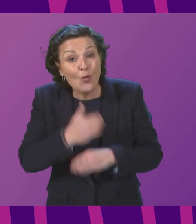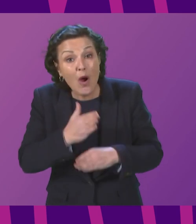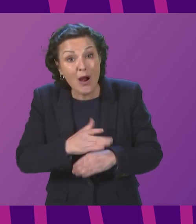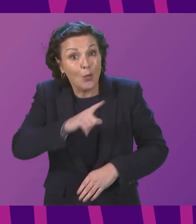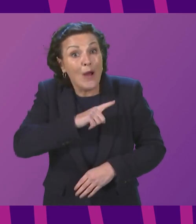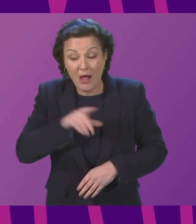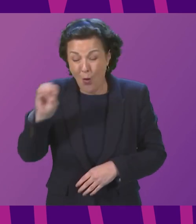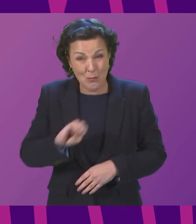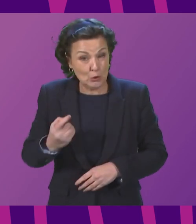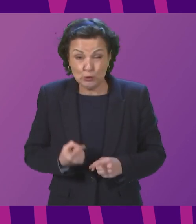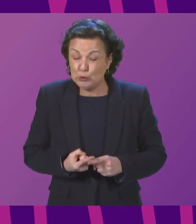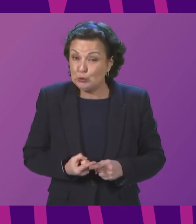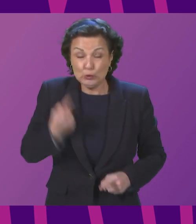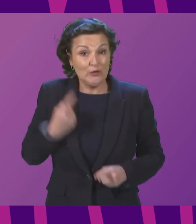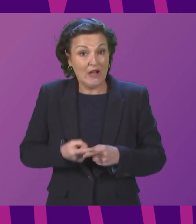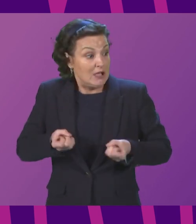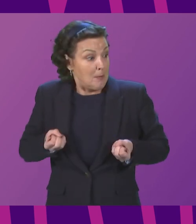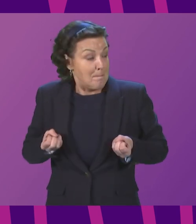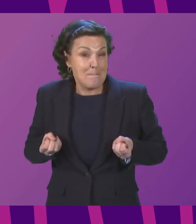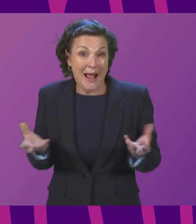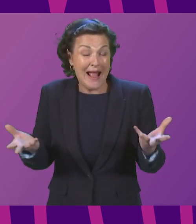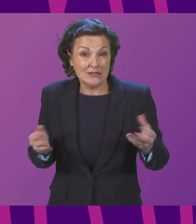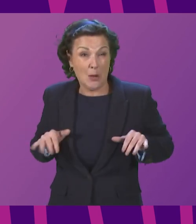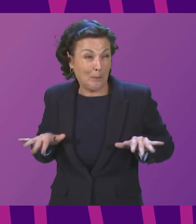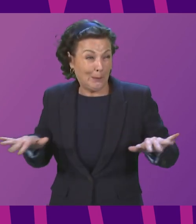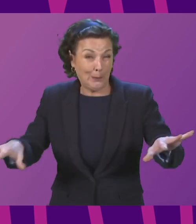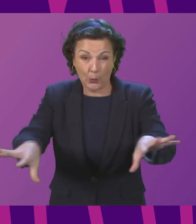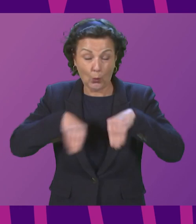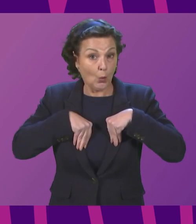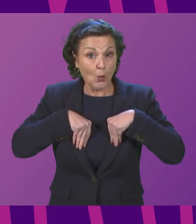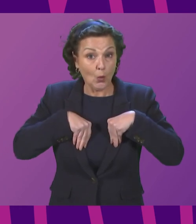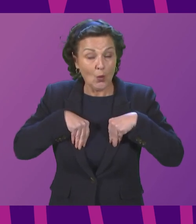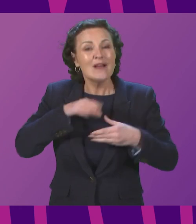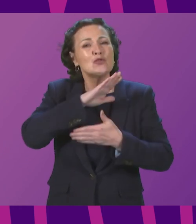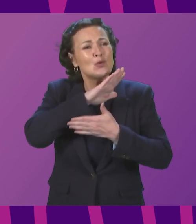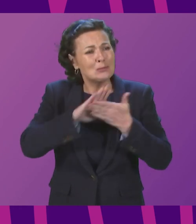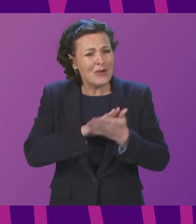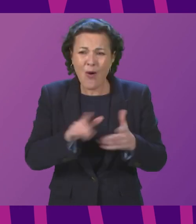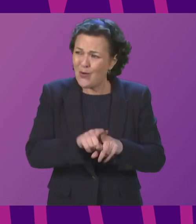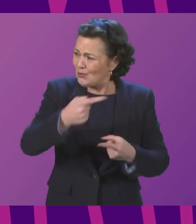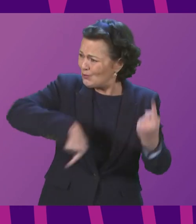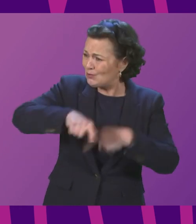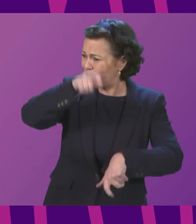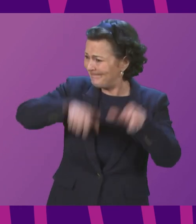Using restrictions or protective measures is becoming less tolerable and less affordable